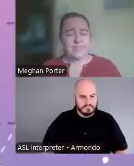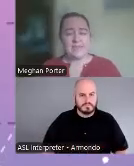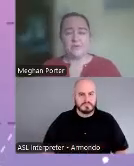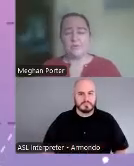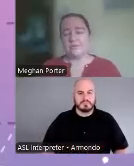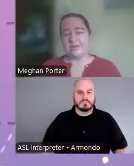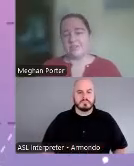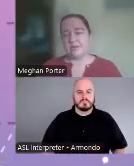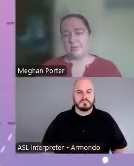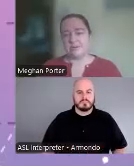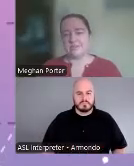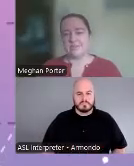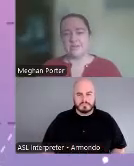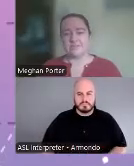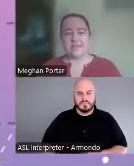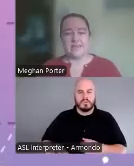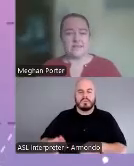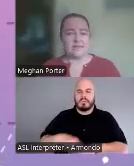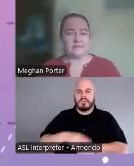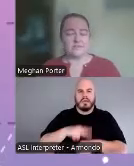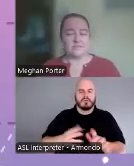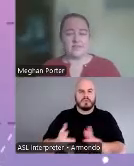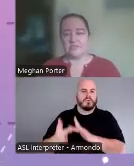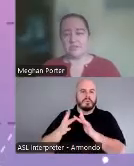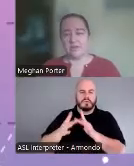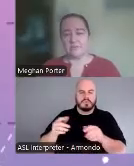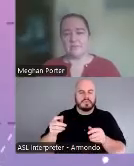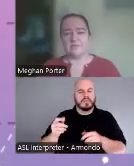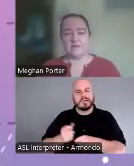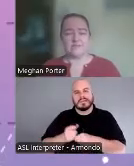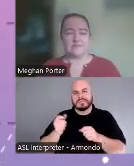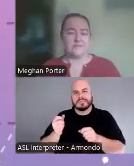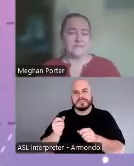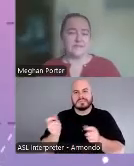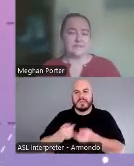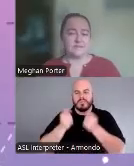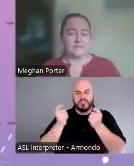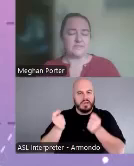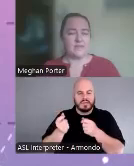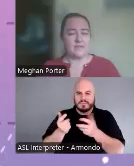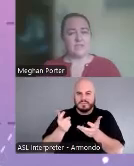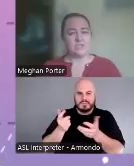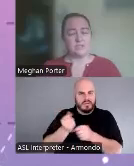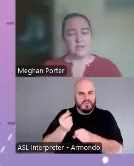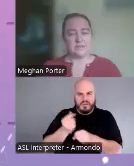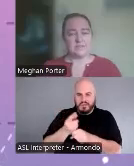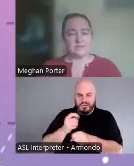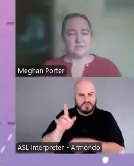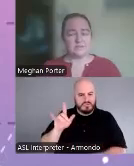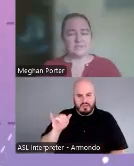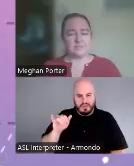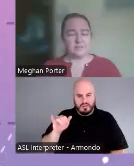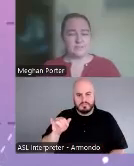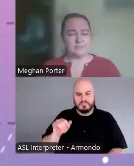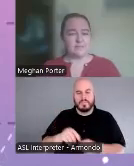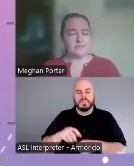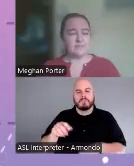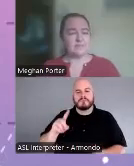And the whole national network celebrates the ADA anniversary every July with various events and activities. July is also Disability Pride Month.